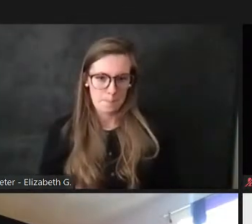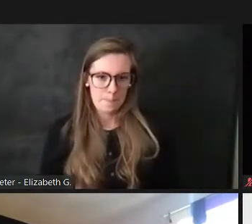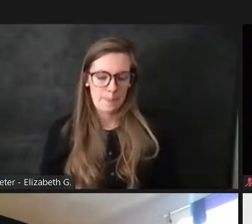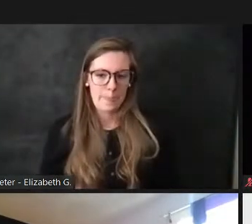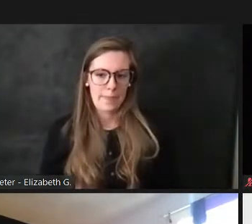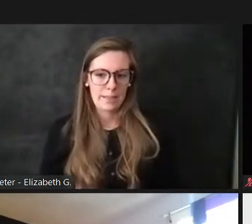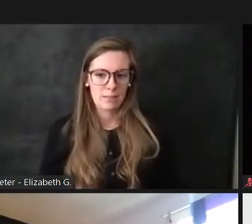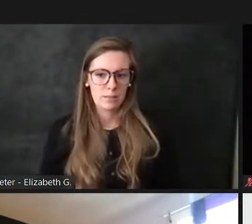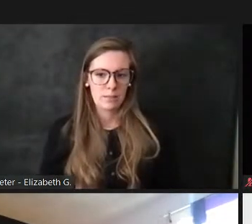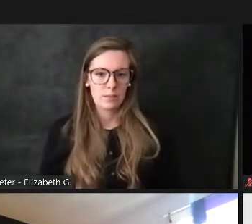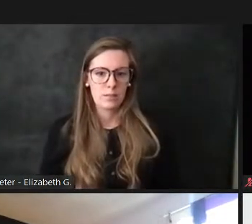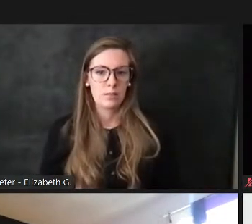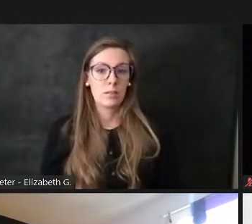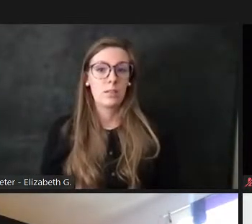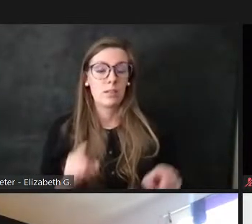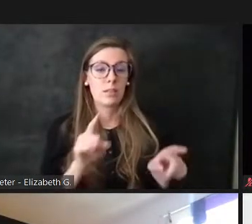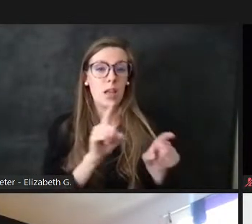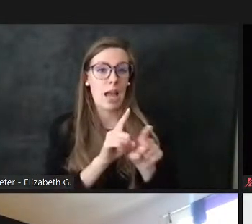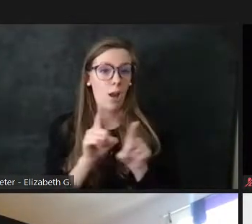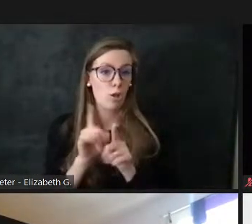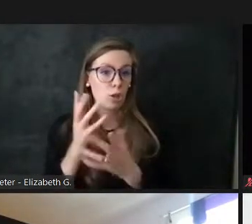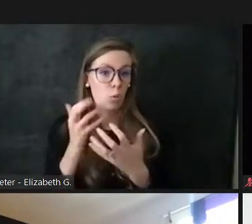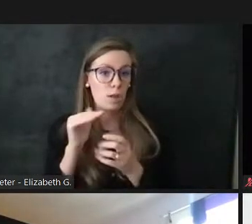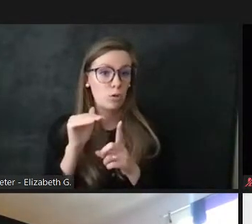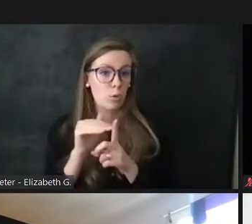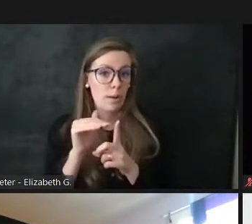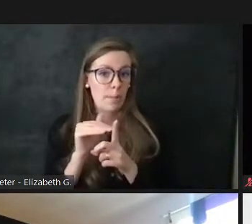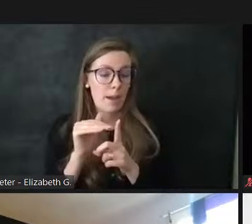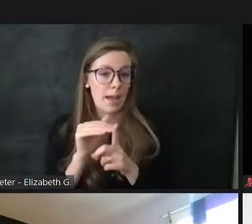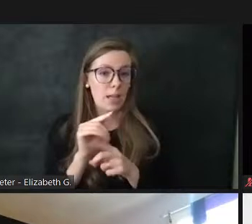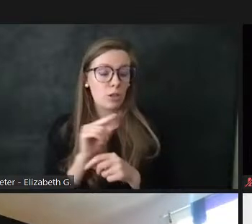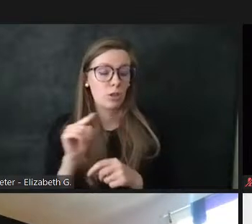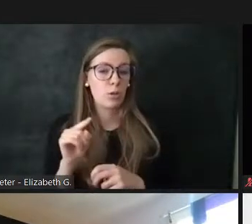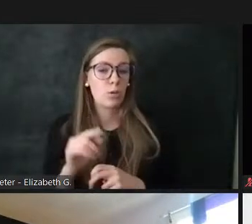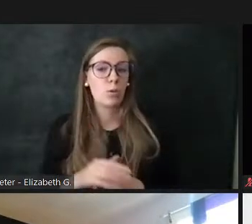I would also like to remind you of the basics.